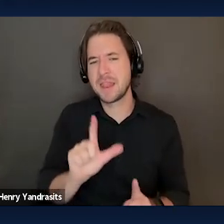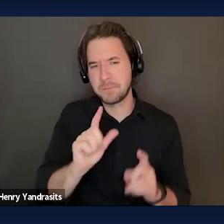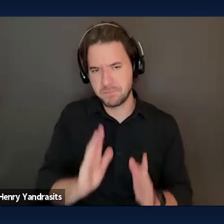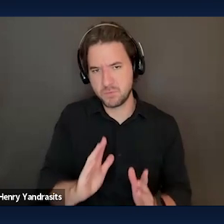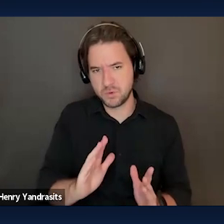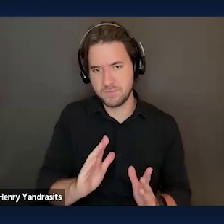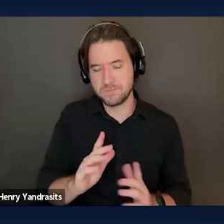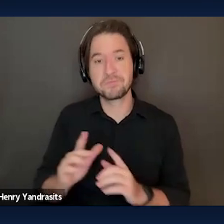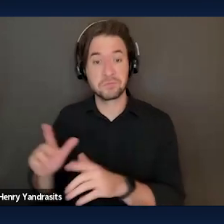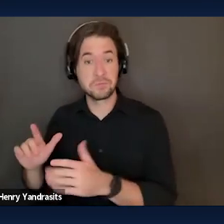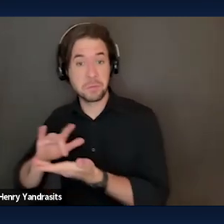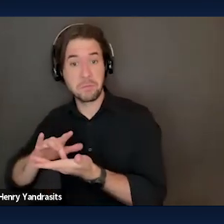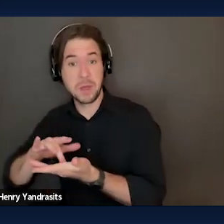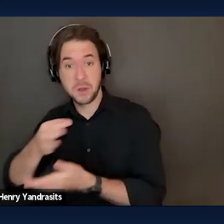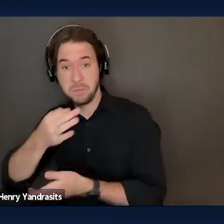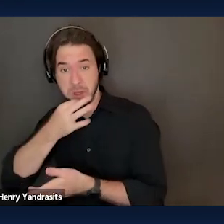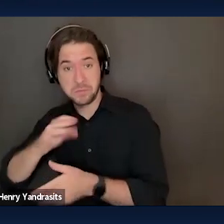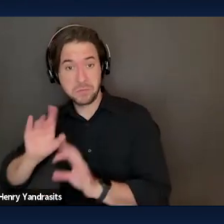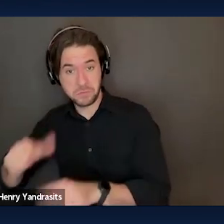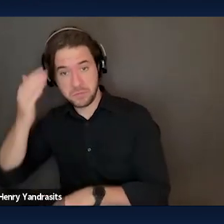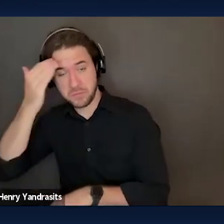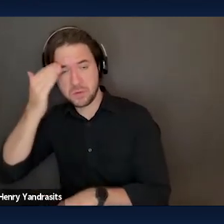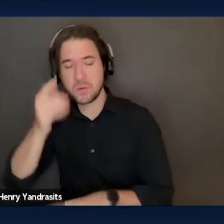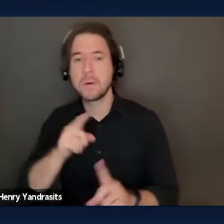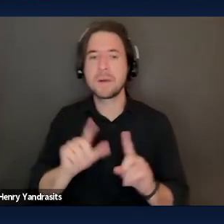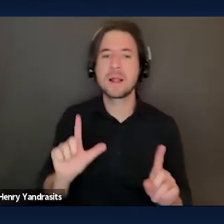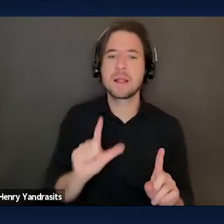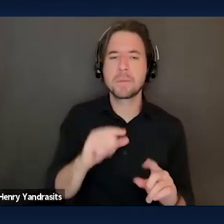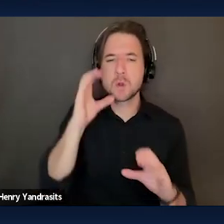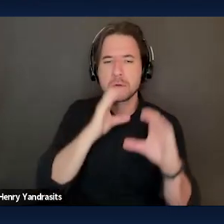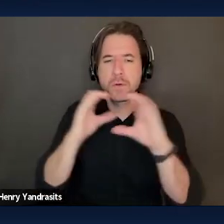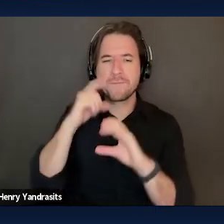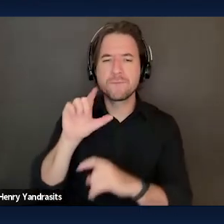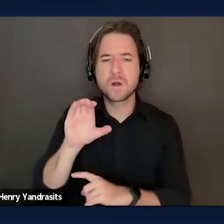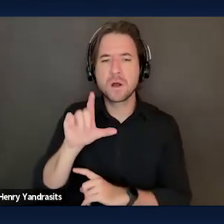And they are searching for. clues to randomization.